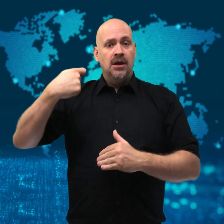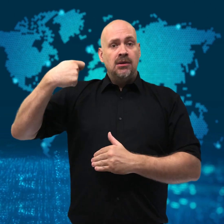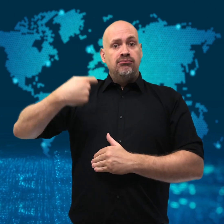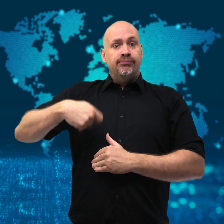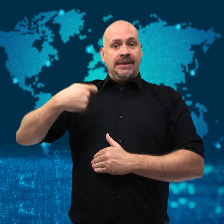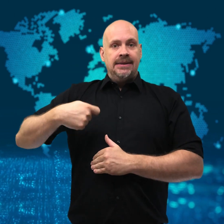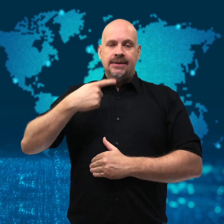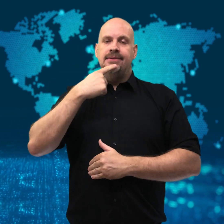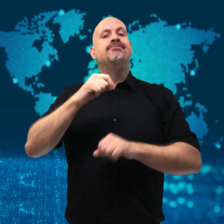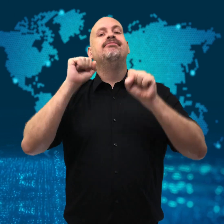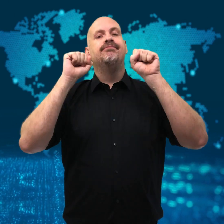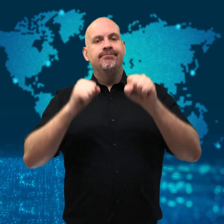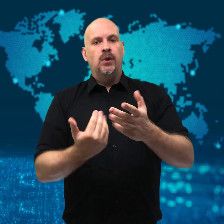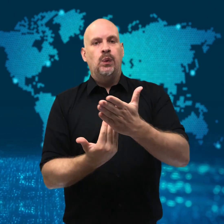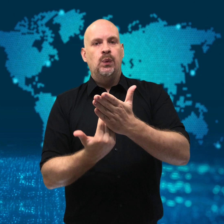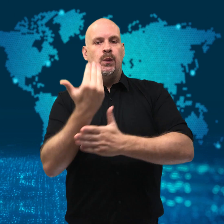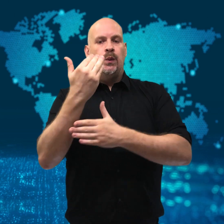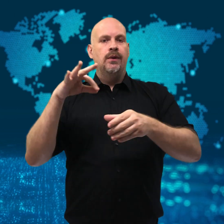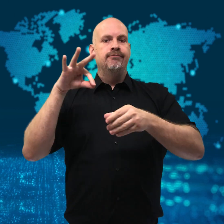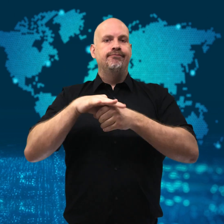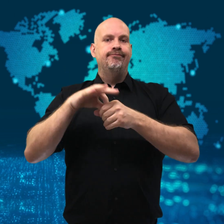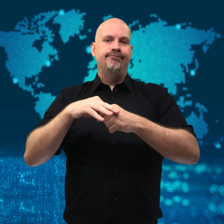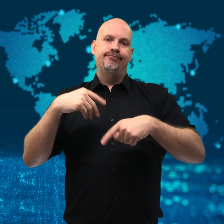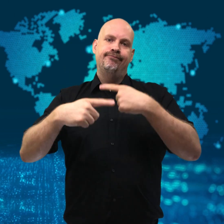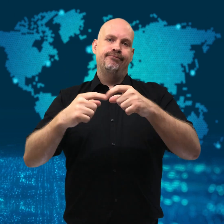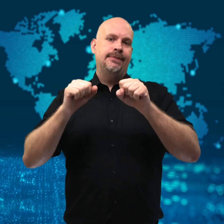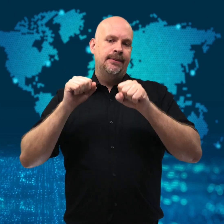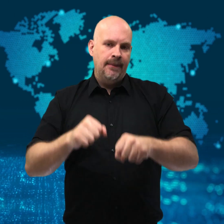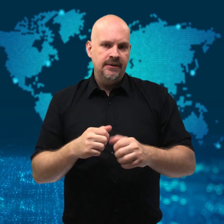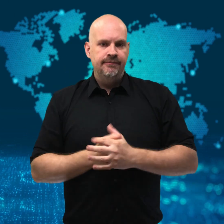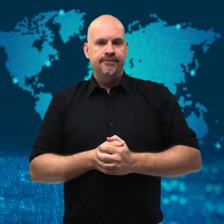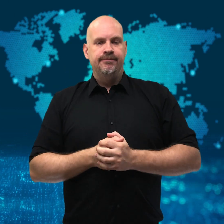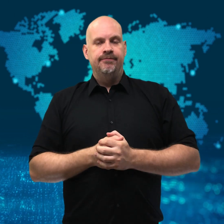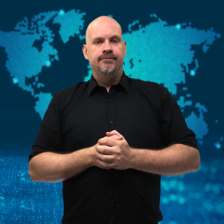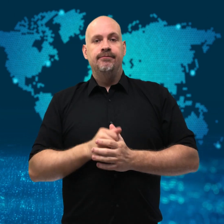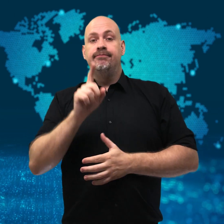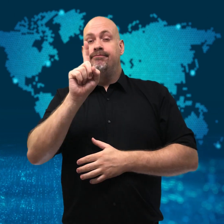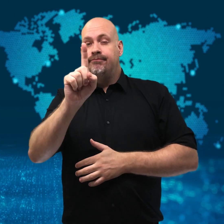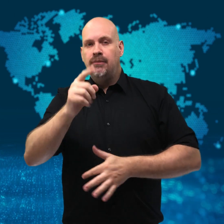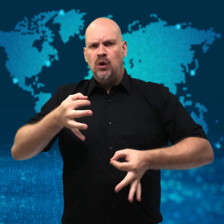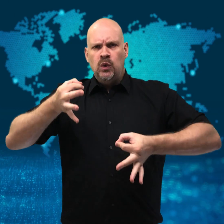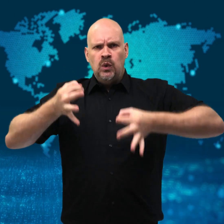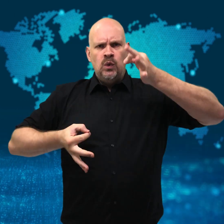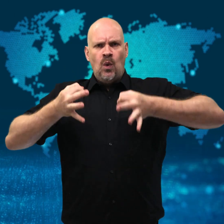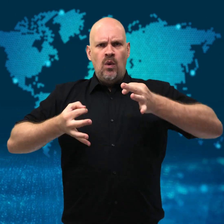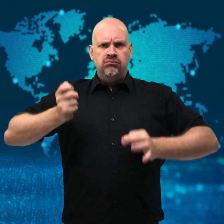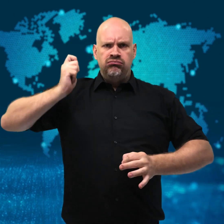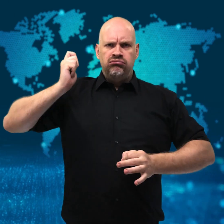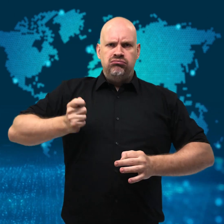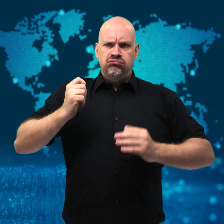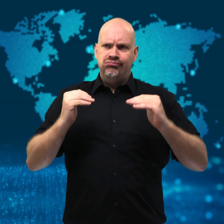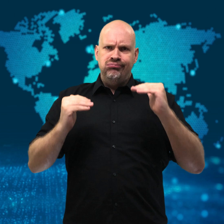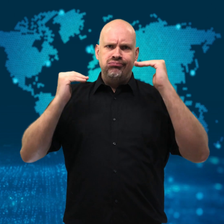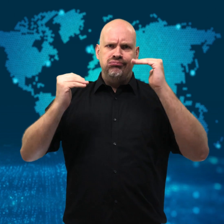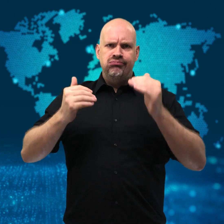The Supreme Court ruled against the commission’s decision to